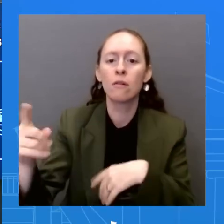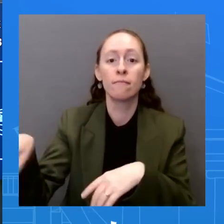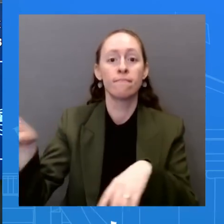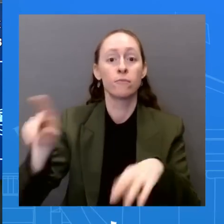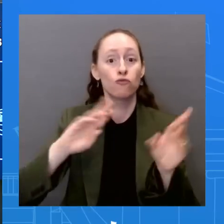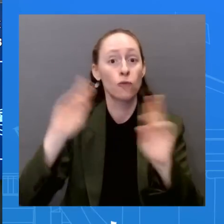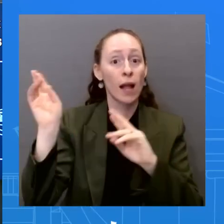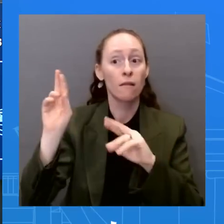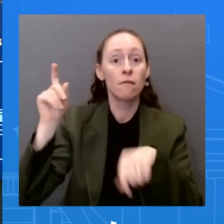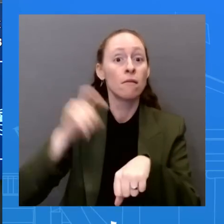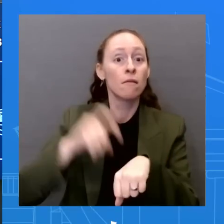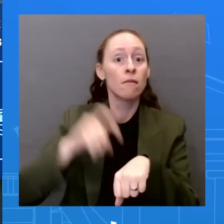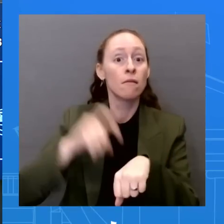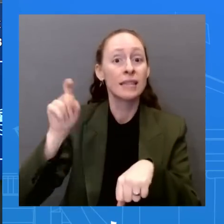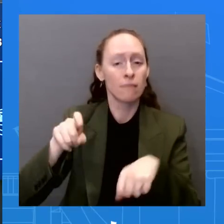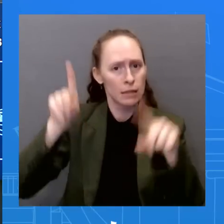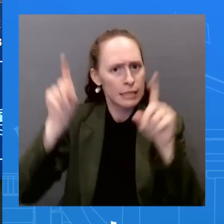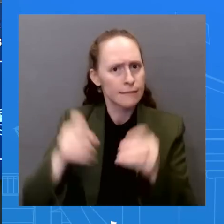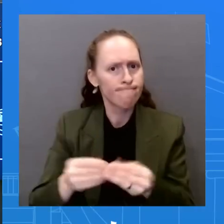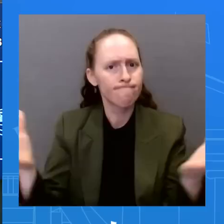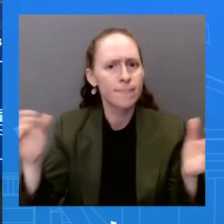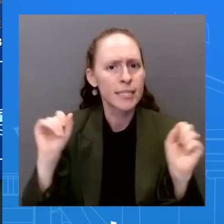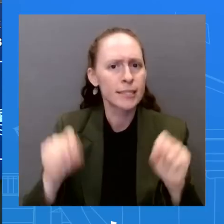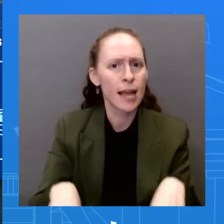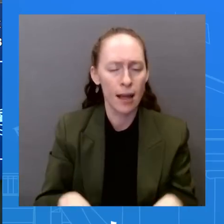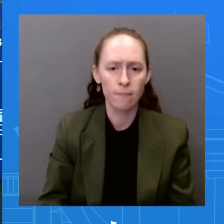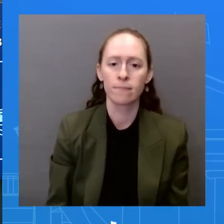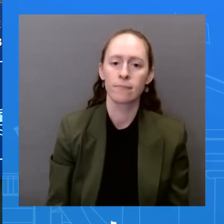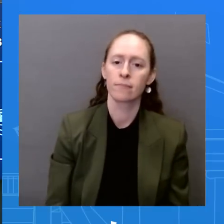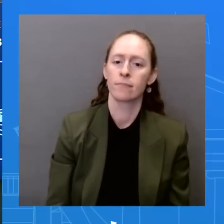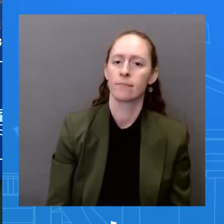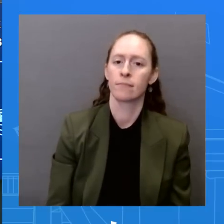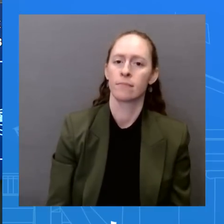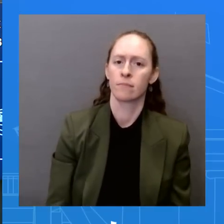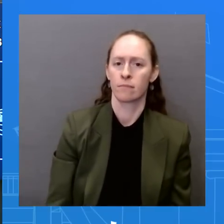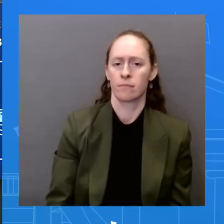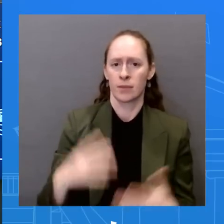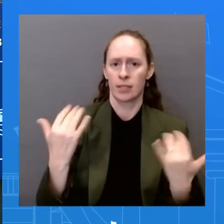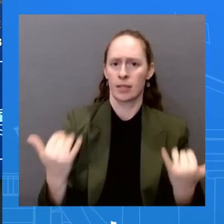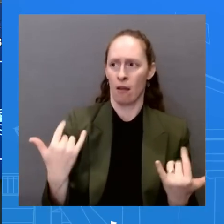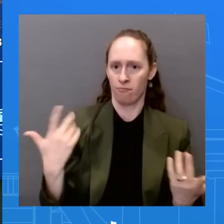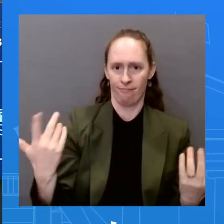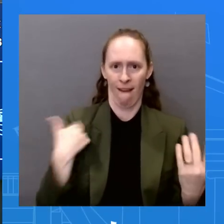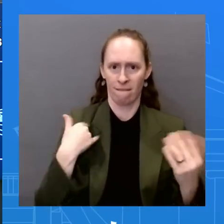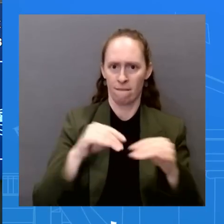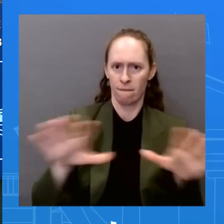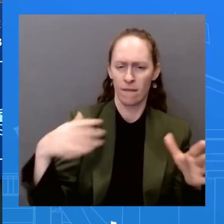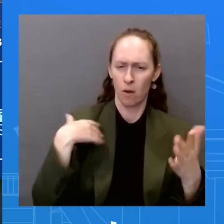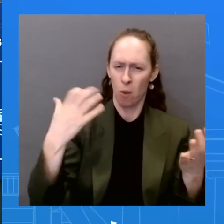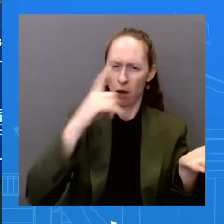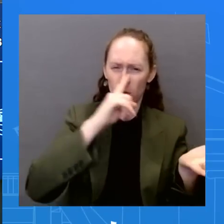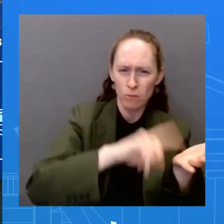to include other types of -- looking at the treatments that are being provided and those kinds of things.